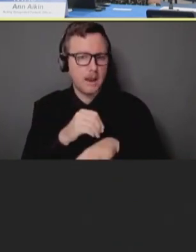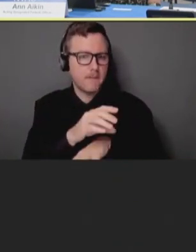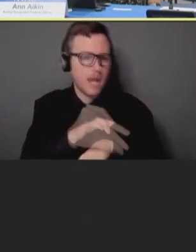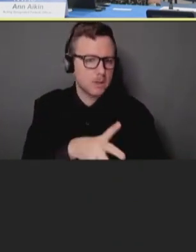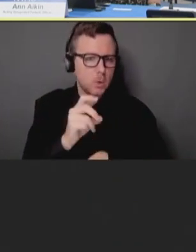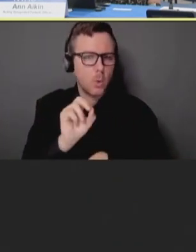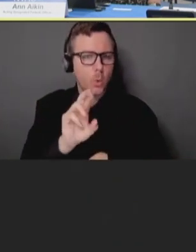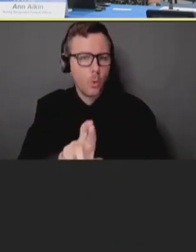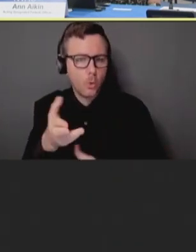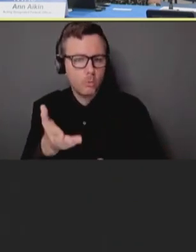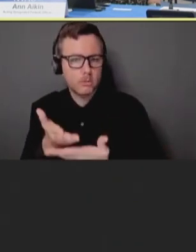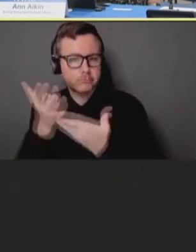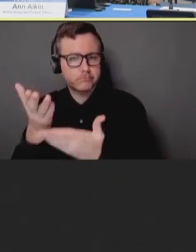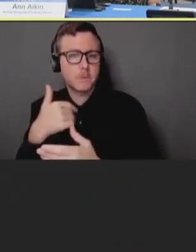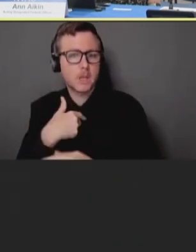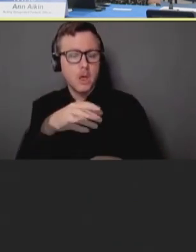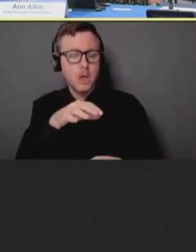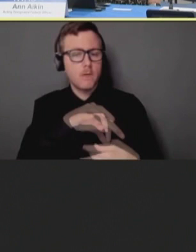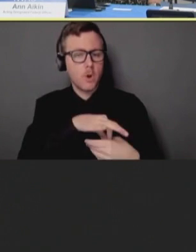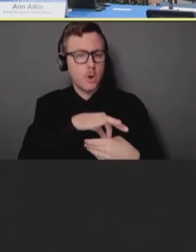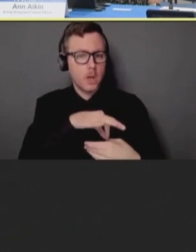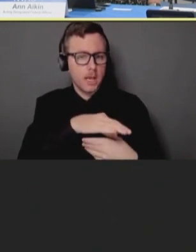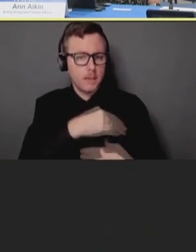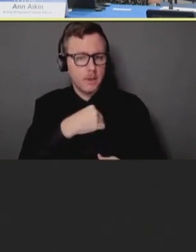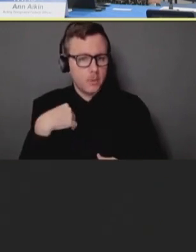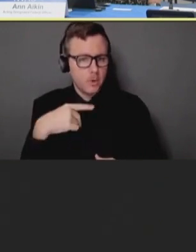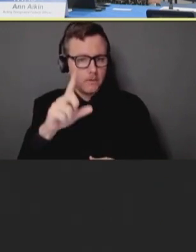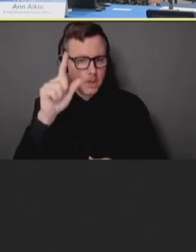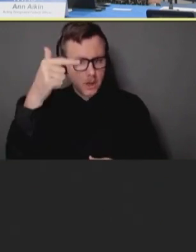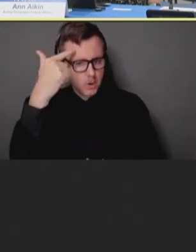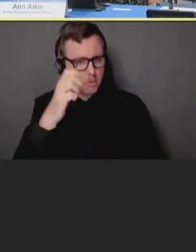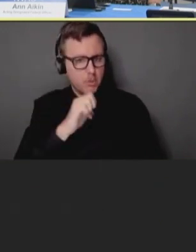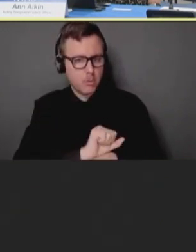The voting members are special government employees and are therefore subject to conflict-of-interest